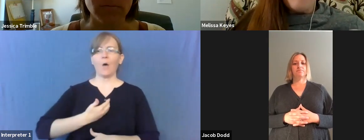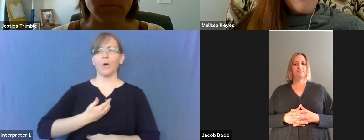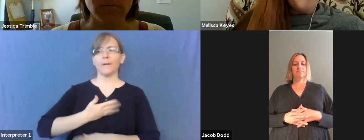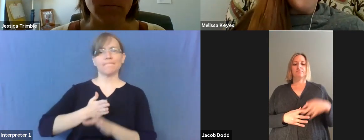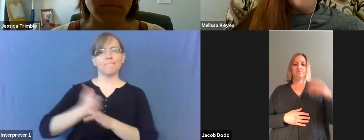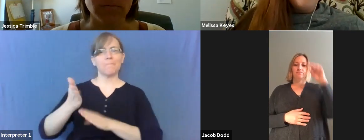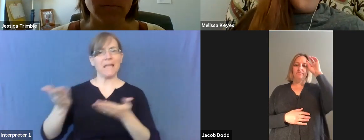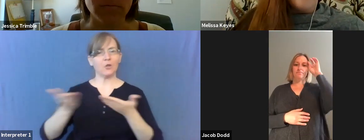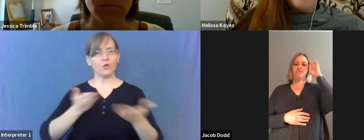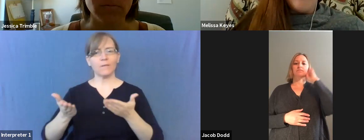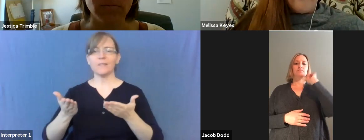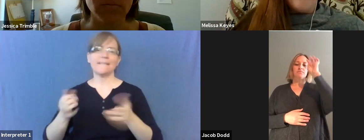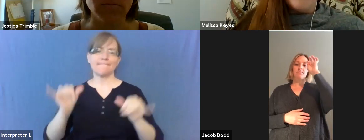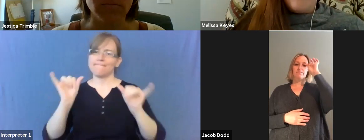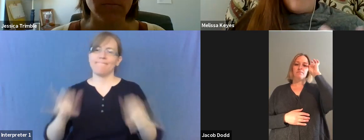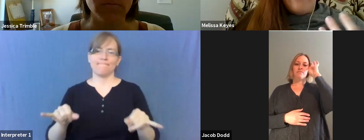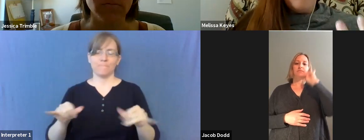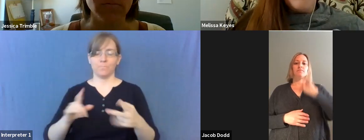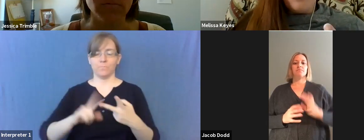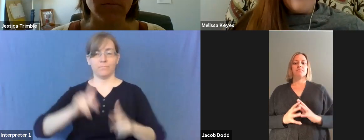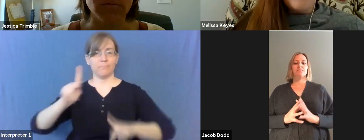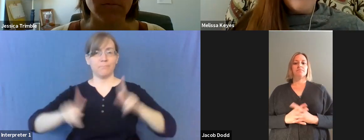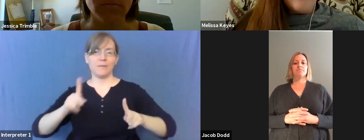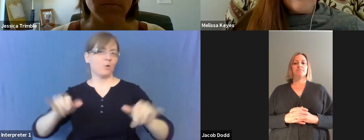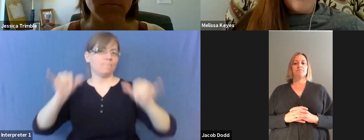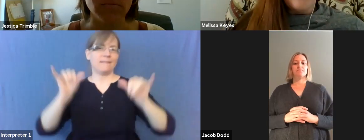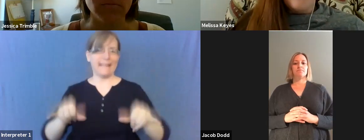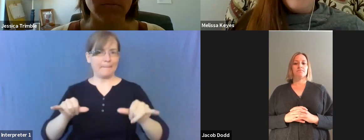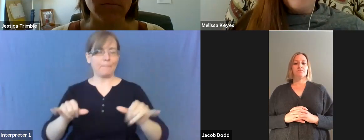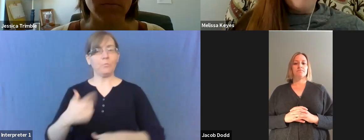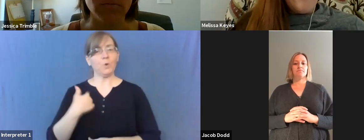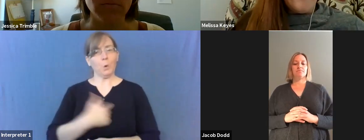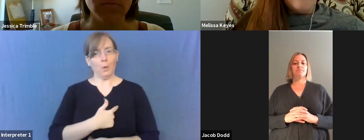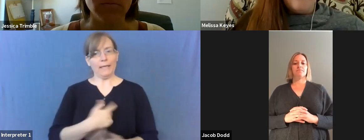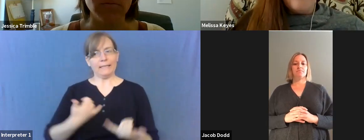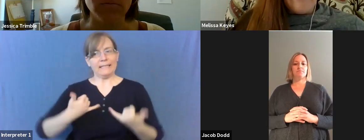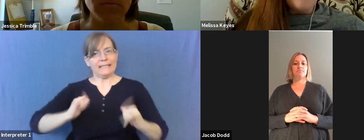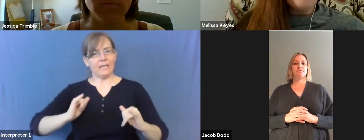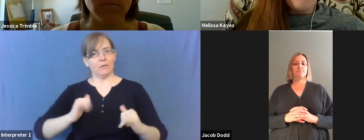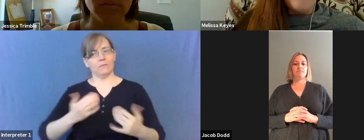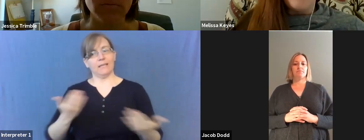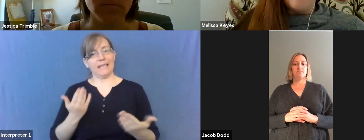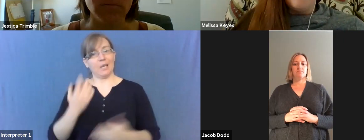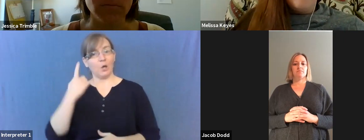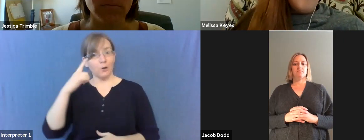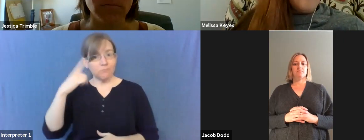the people aren't going to change. So we are still here to provide that information.